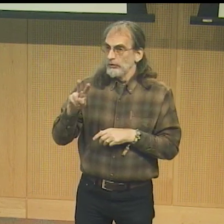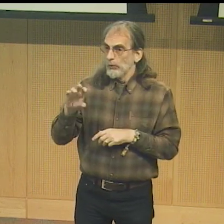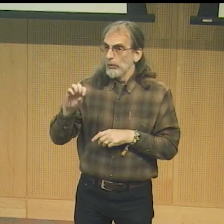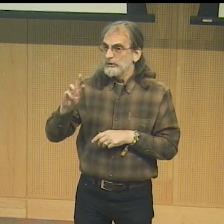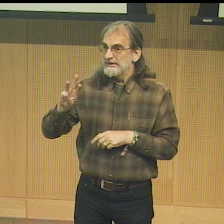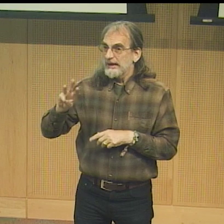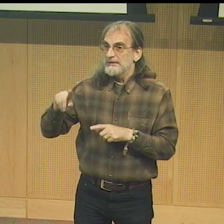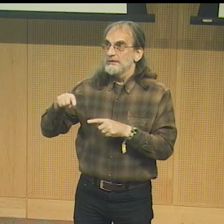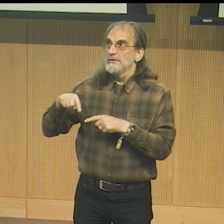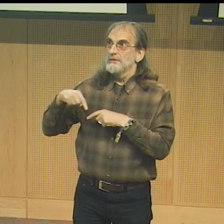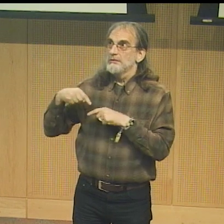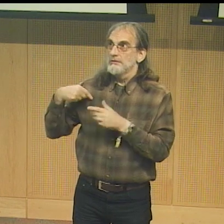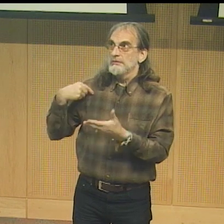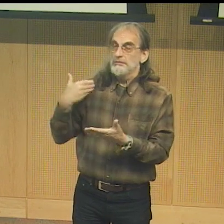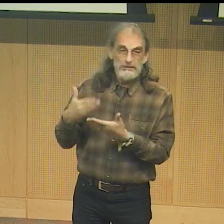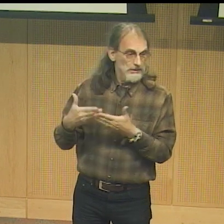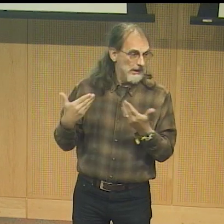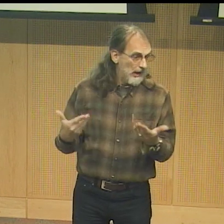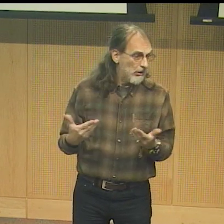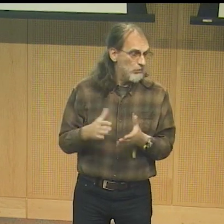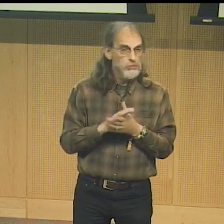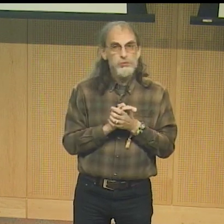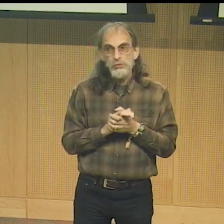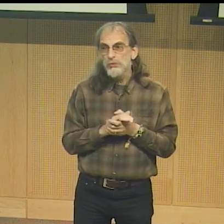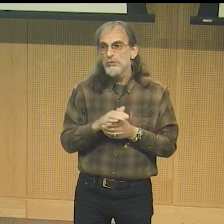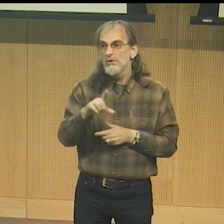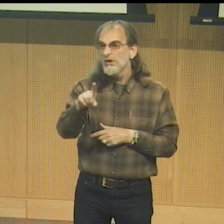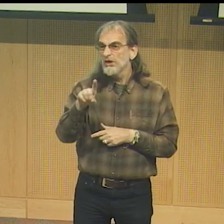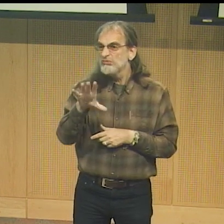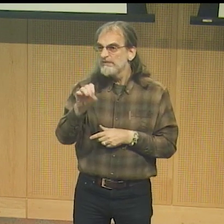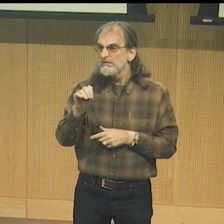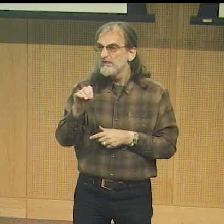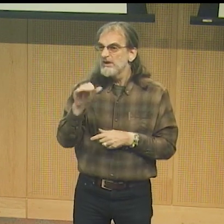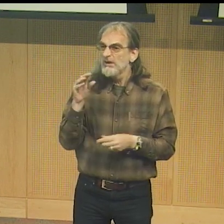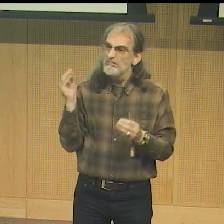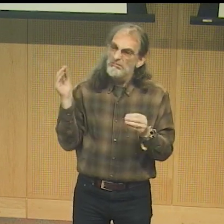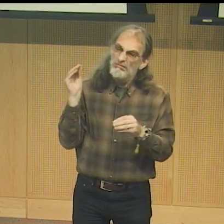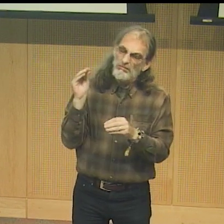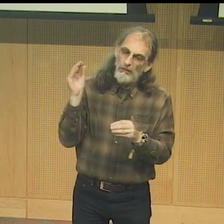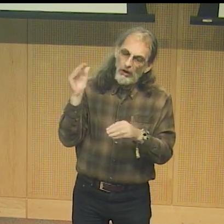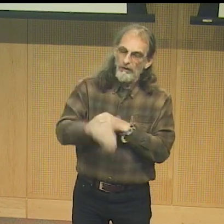And in 2006--well, from 2006 when I began that to now,